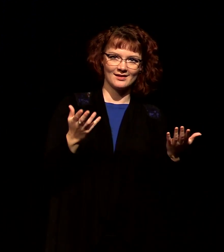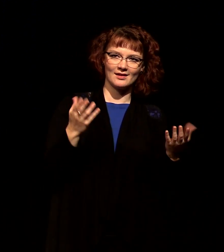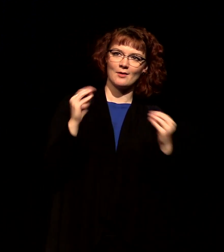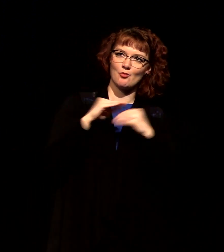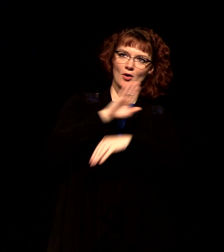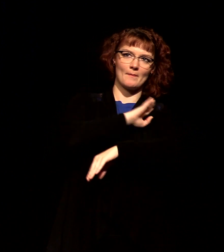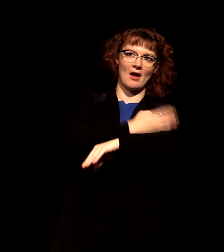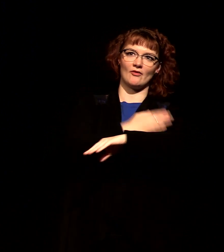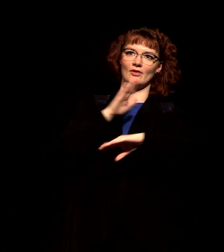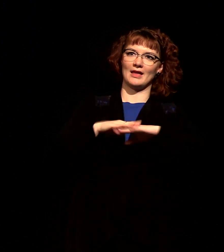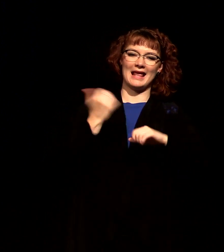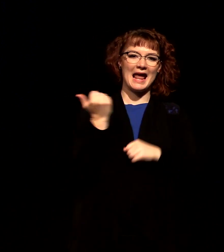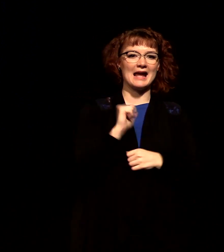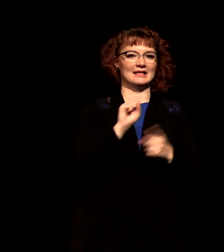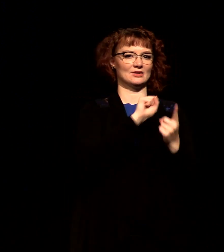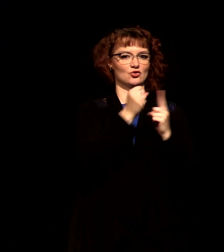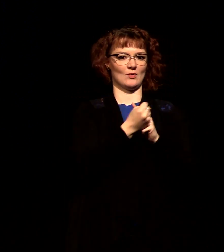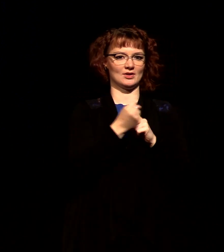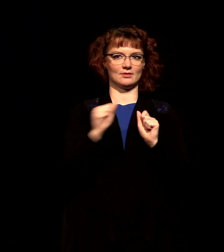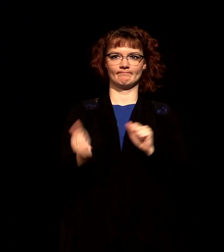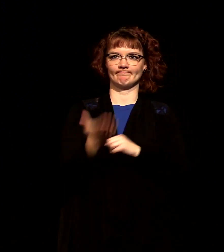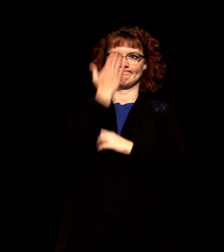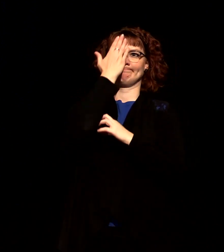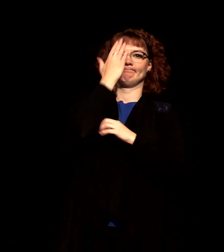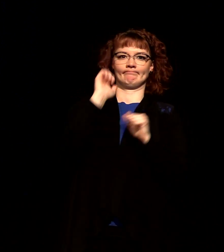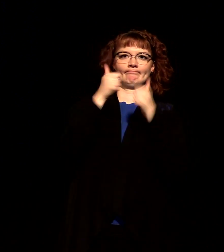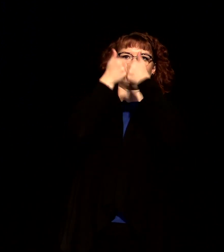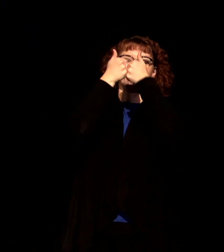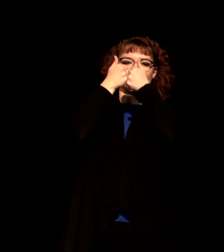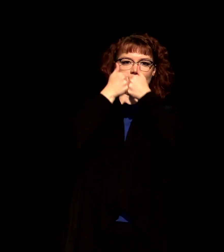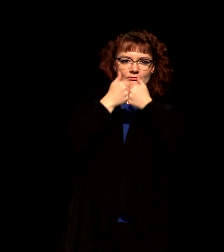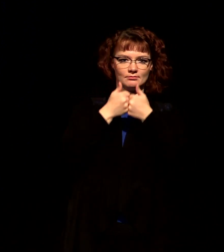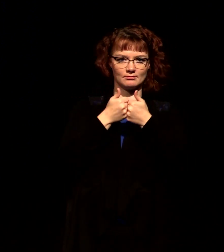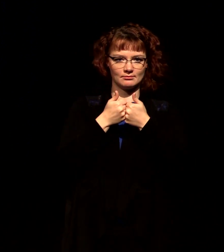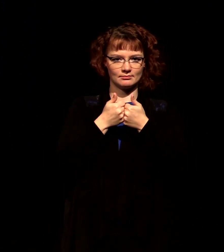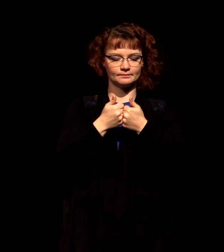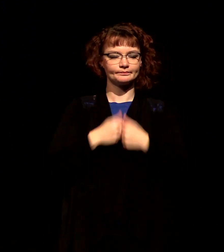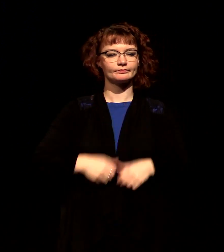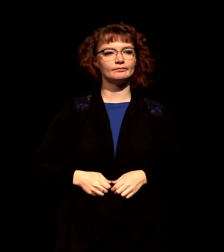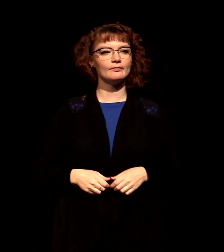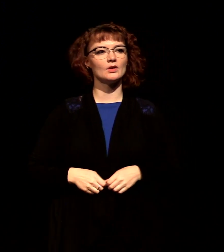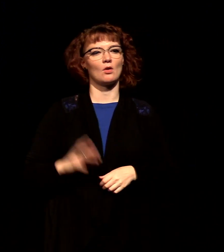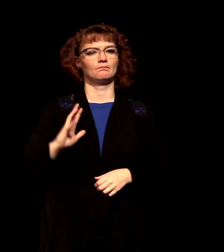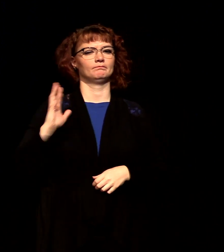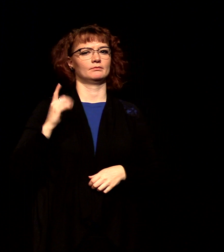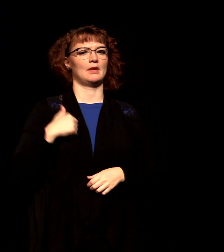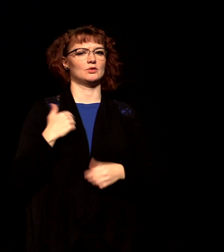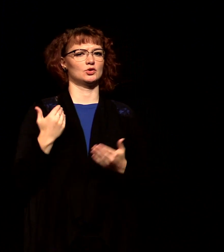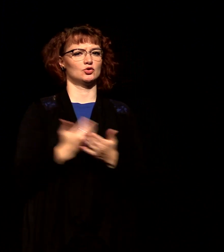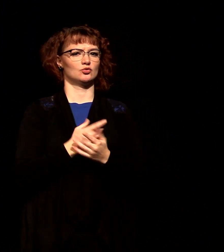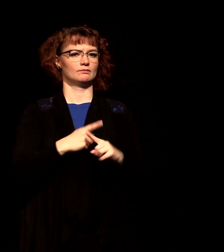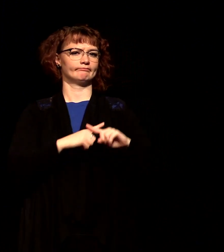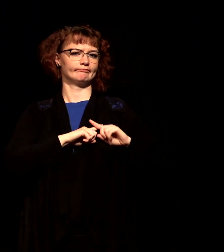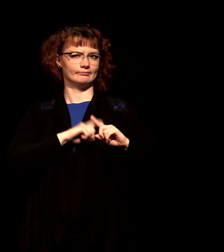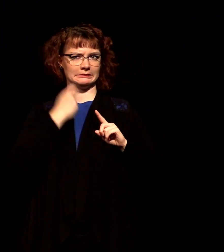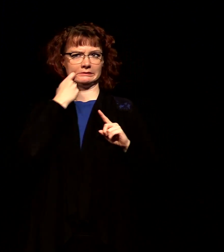situation you can face. I was a brand new Christian just broke